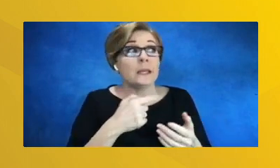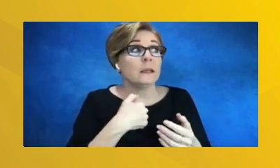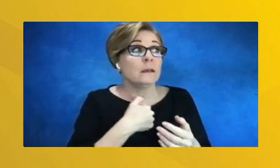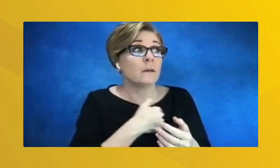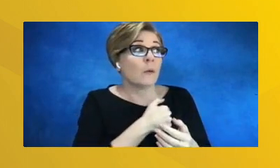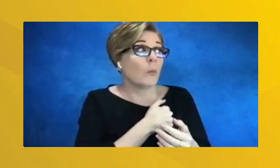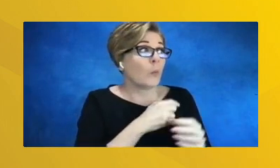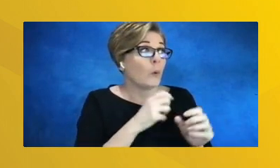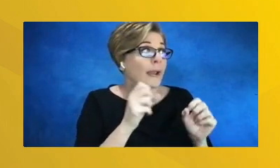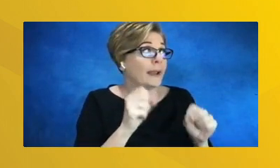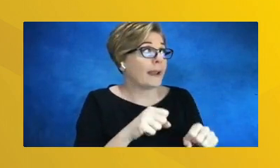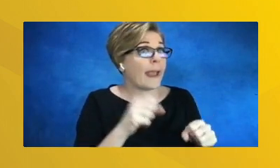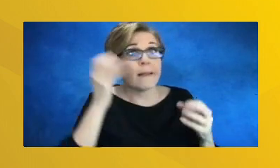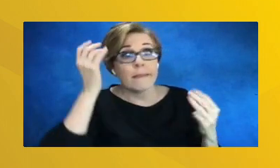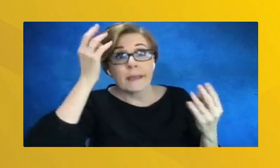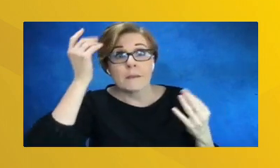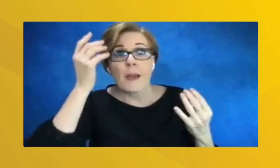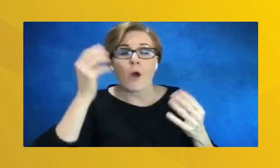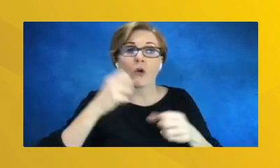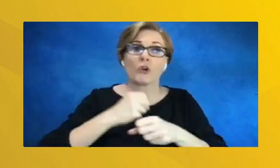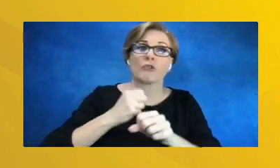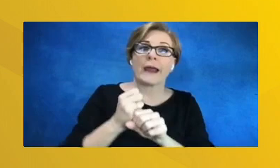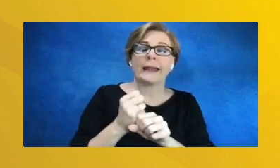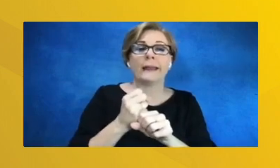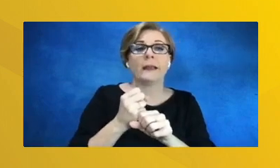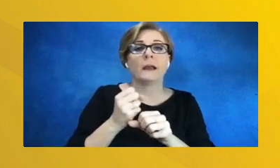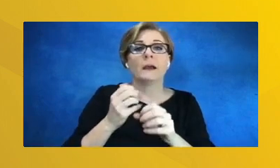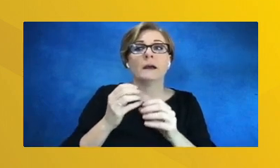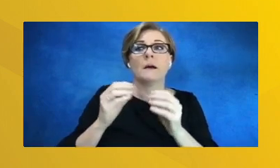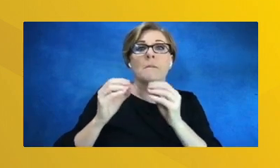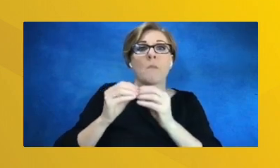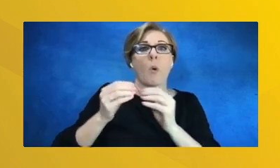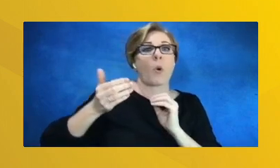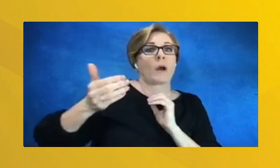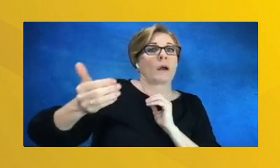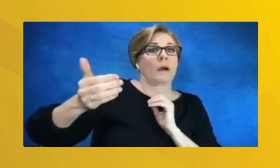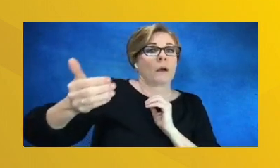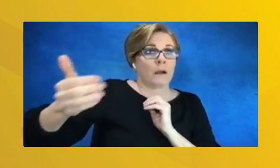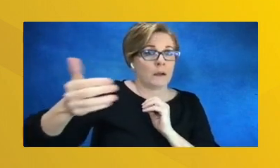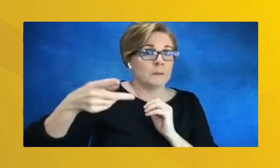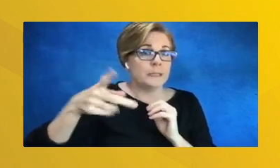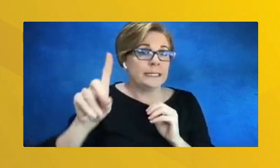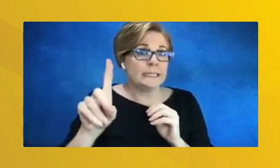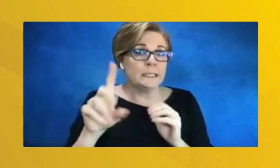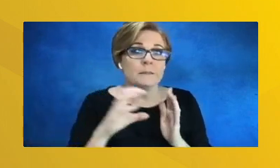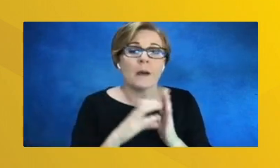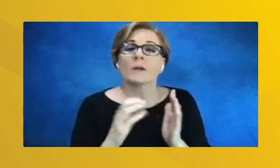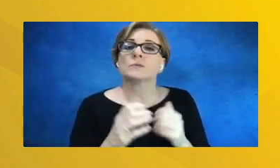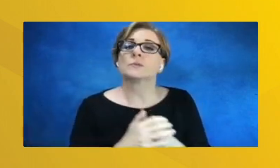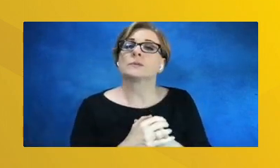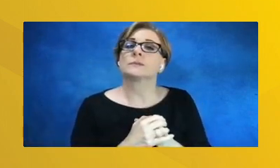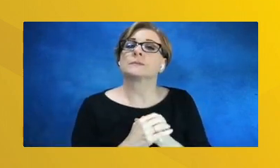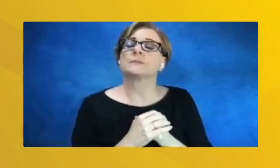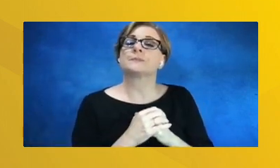to definitely create better coming up. So next slide, please.